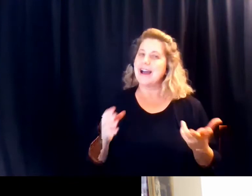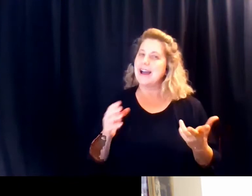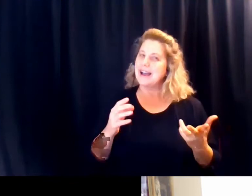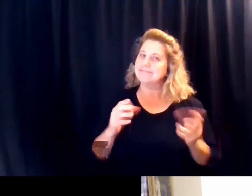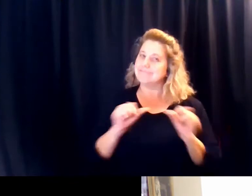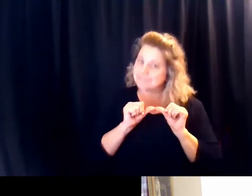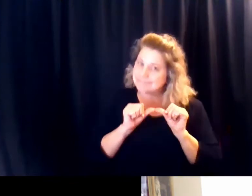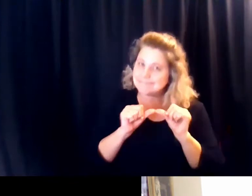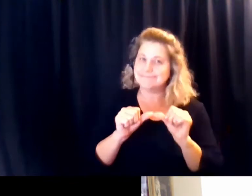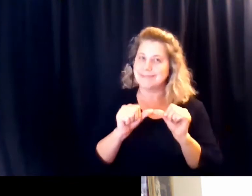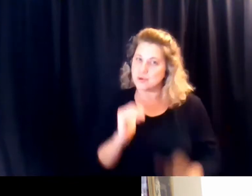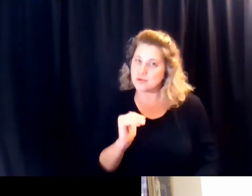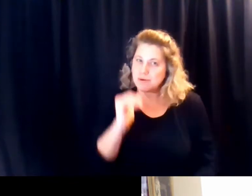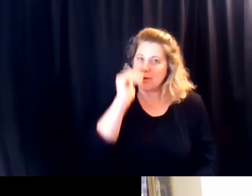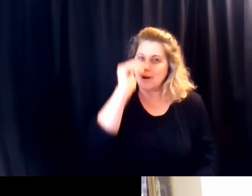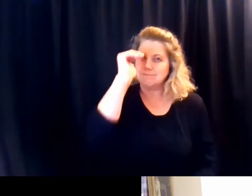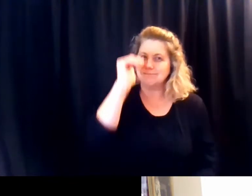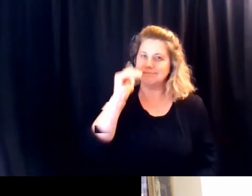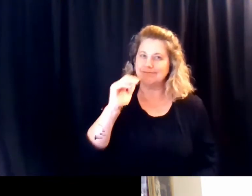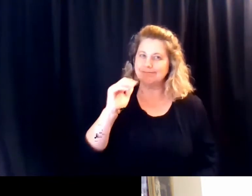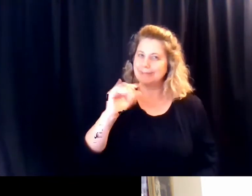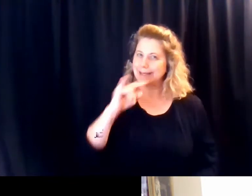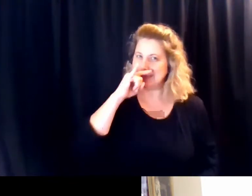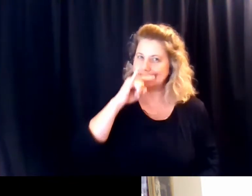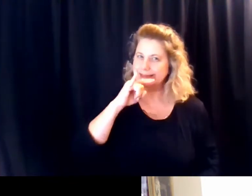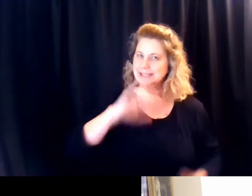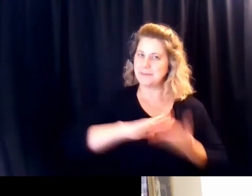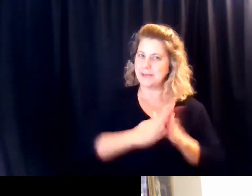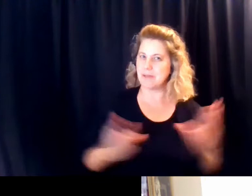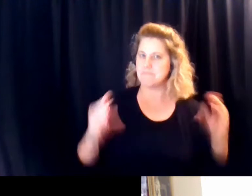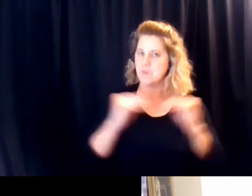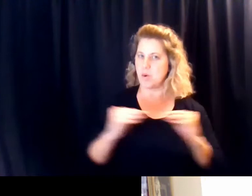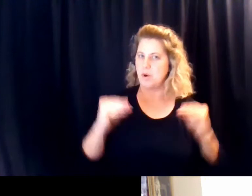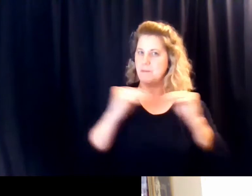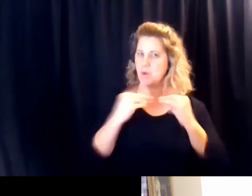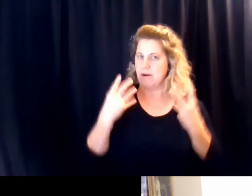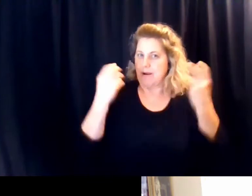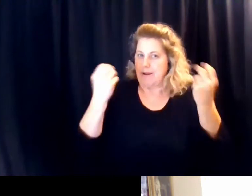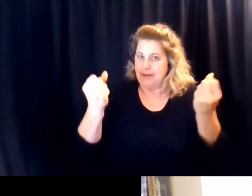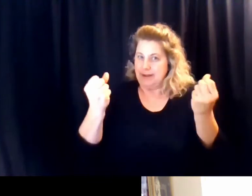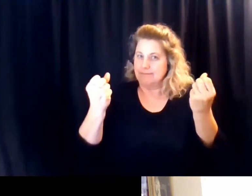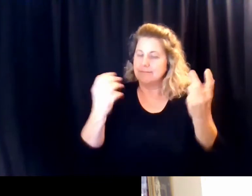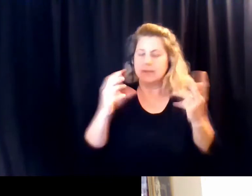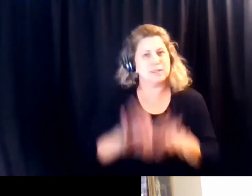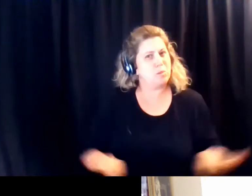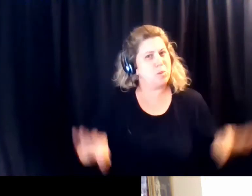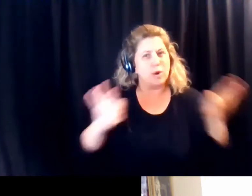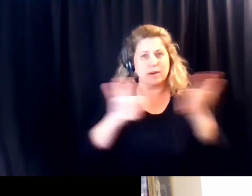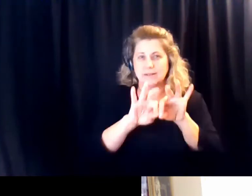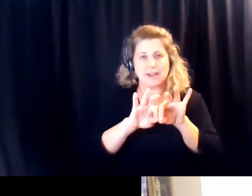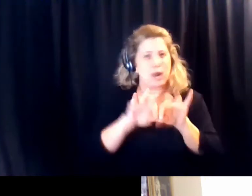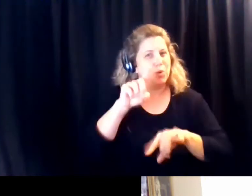Judith Heumann: But my mother and other mothers began to recognize that if you use the wheelchair, you went back on to home instruction.